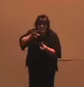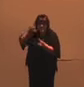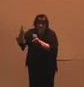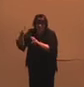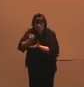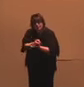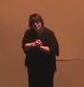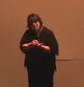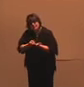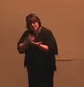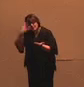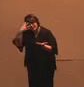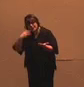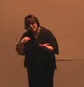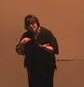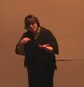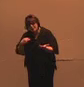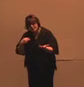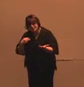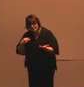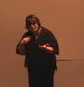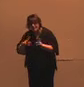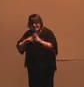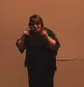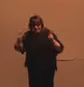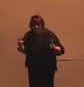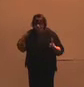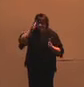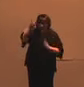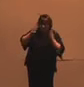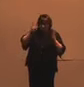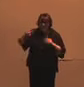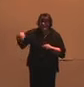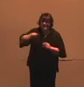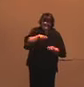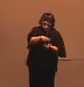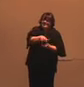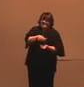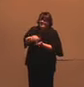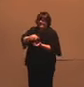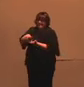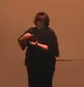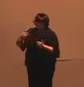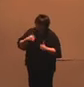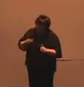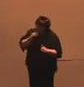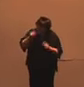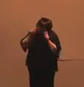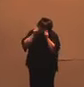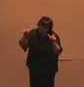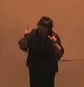It is a really, really innovative things. So I was really surprised and took the pictures.